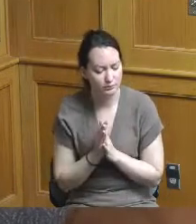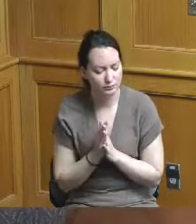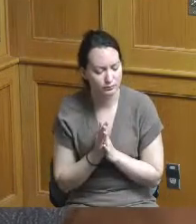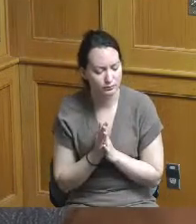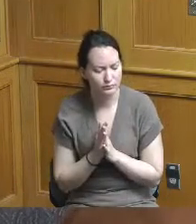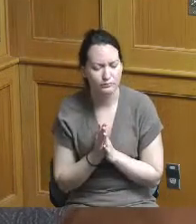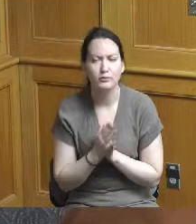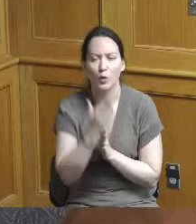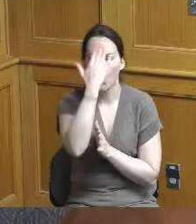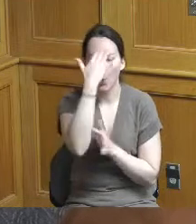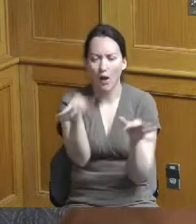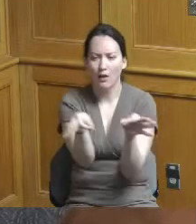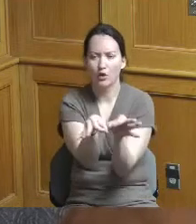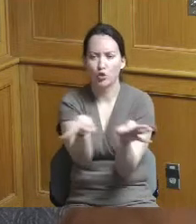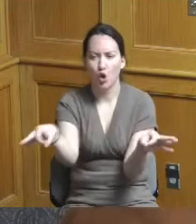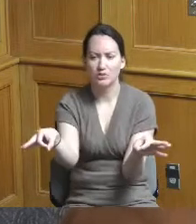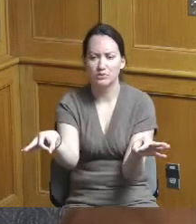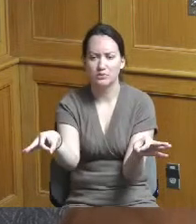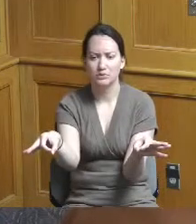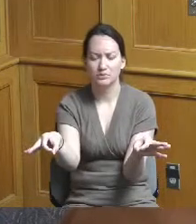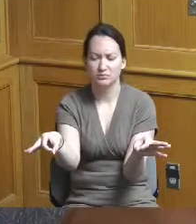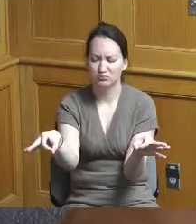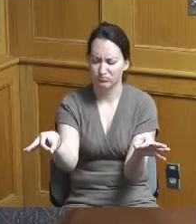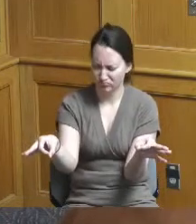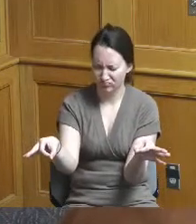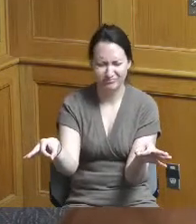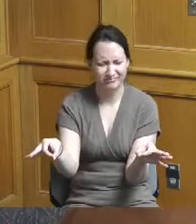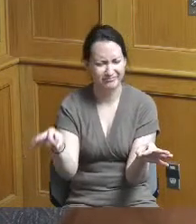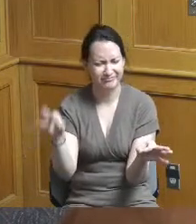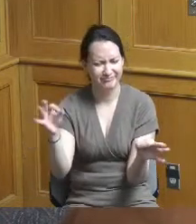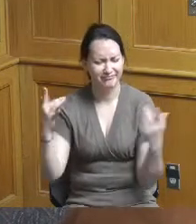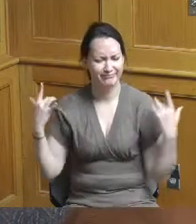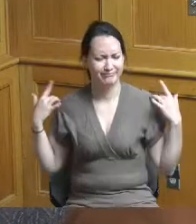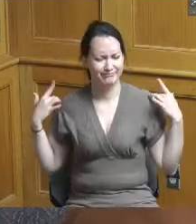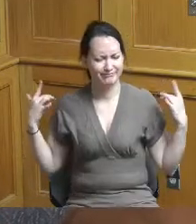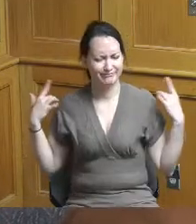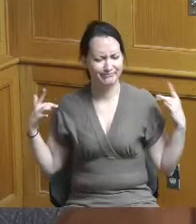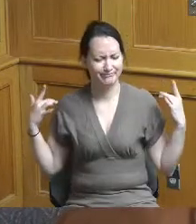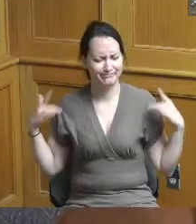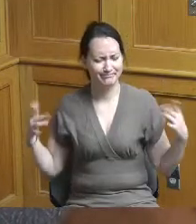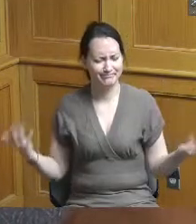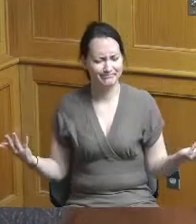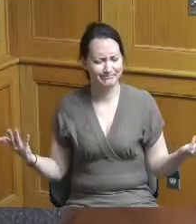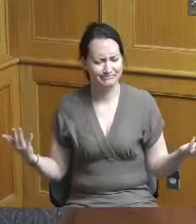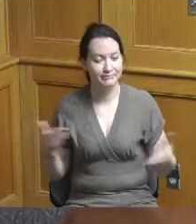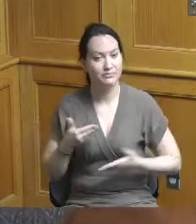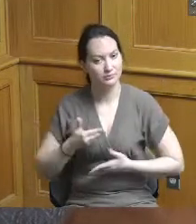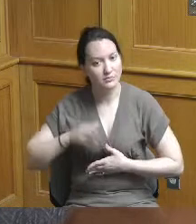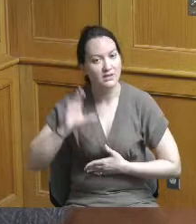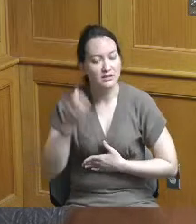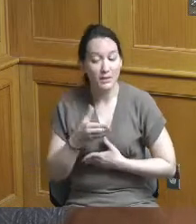that Clause a plot why does that not apply to the point because we get we got people we do business